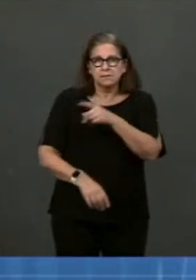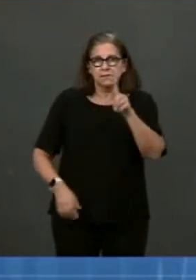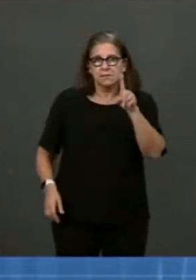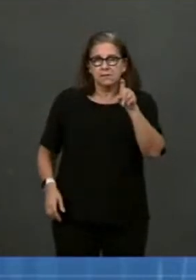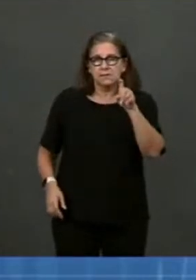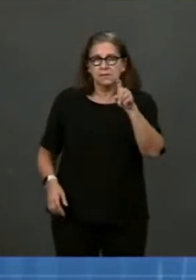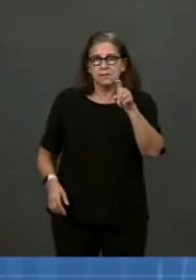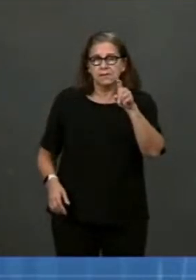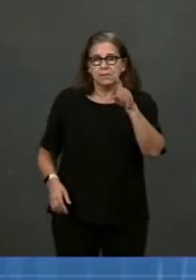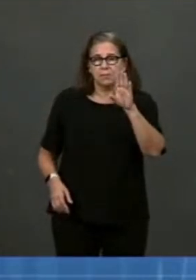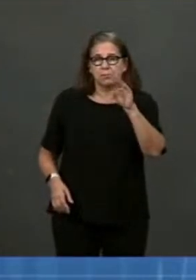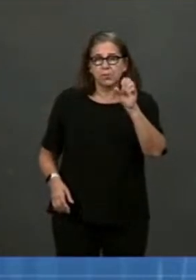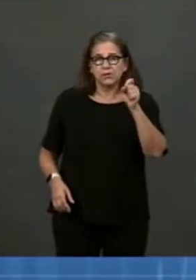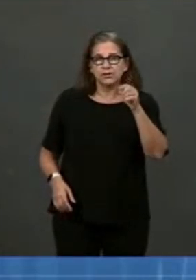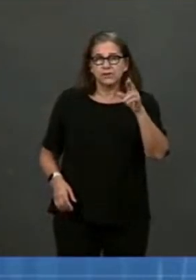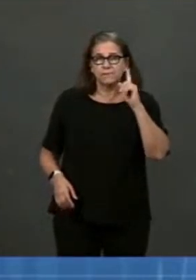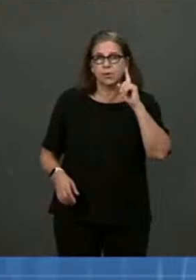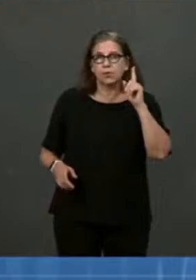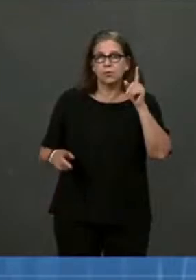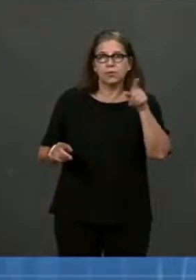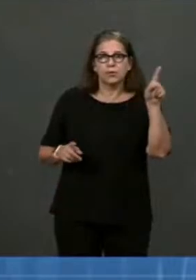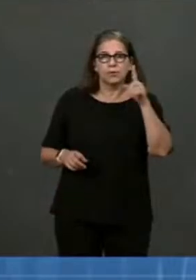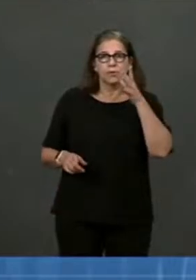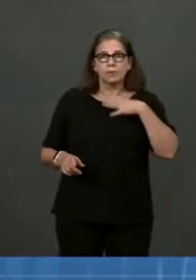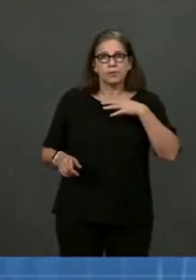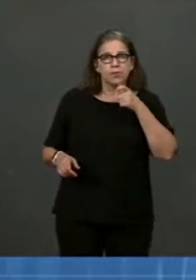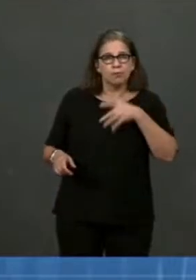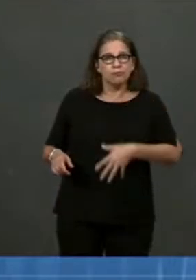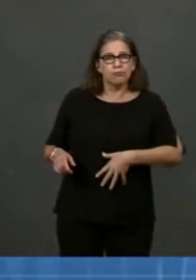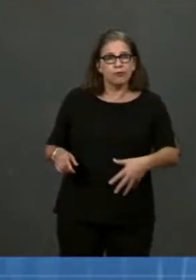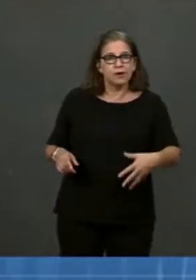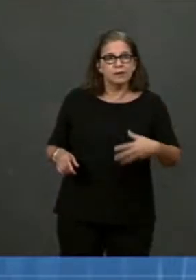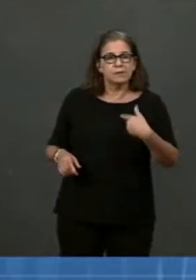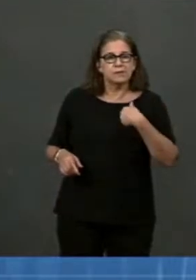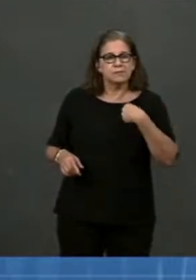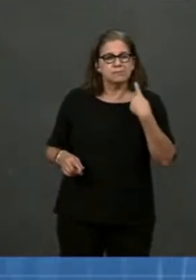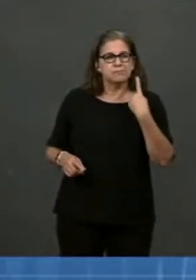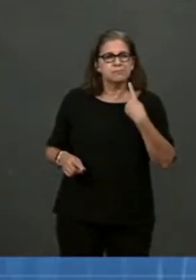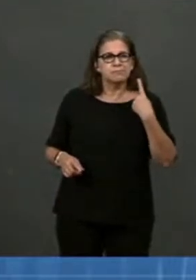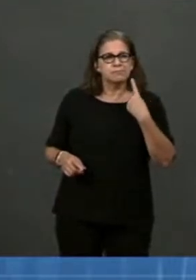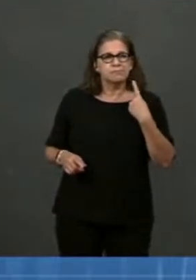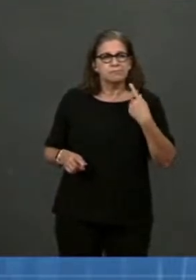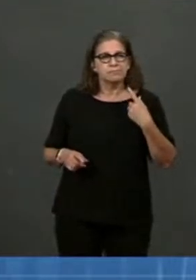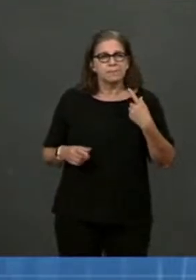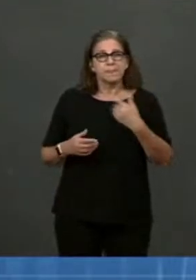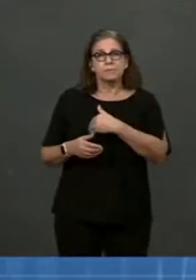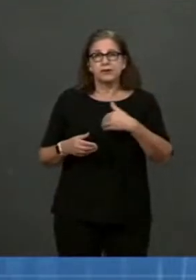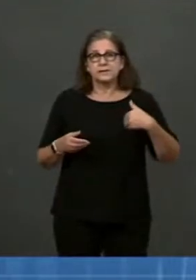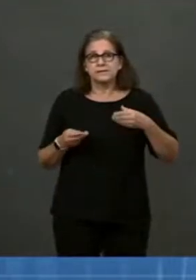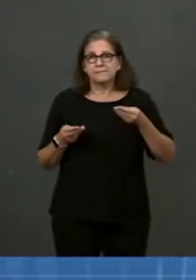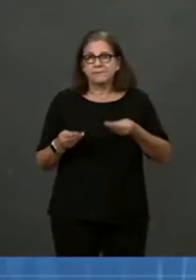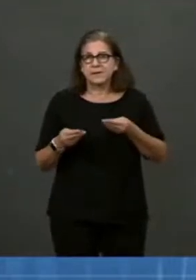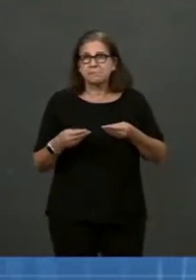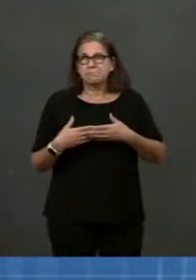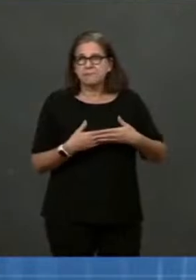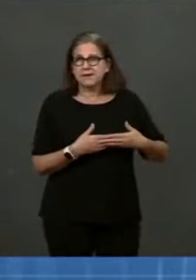CAN YOU CLARIFY THE GUIDANCE